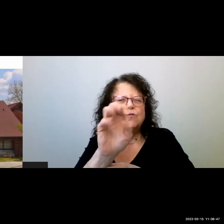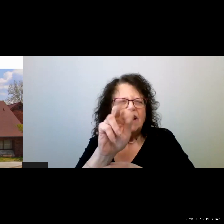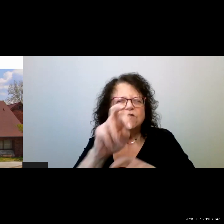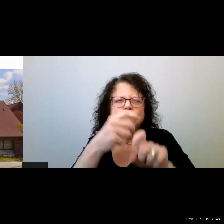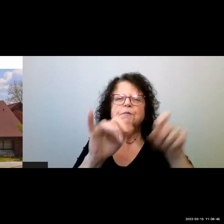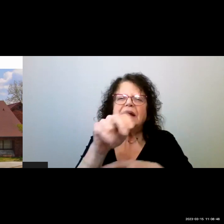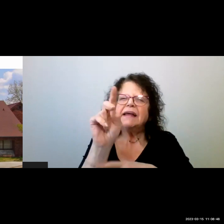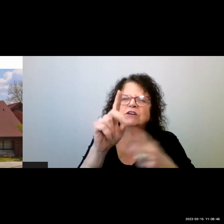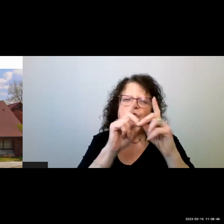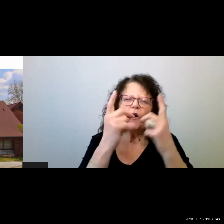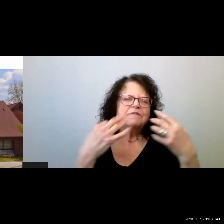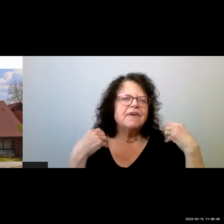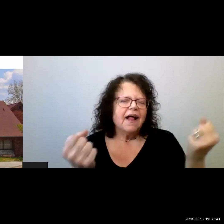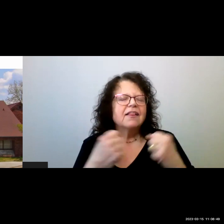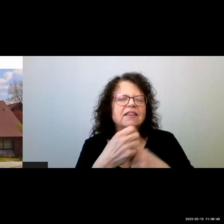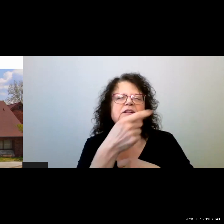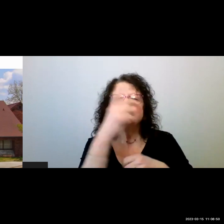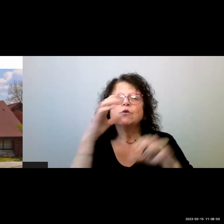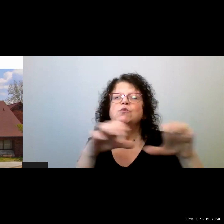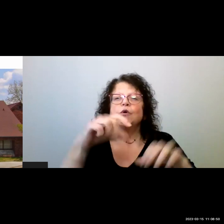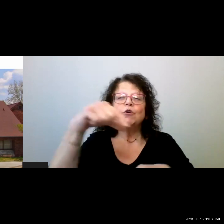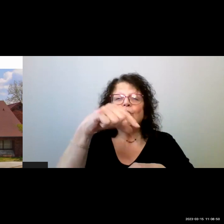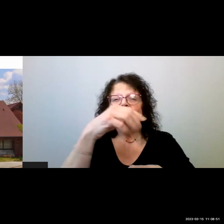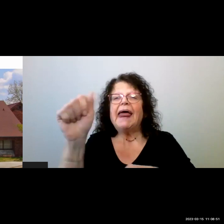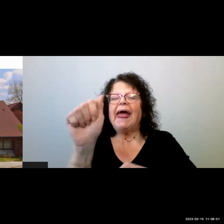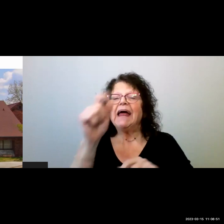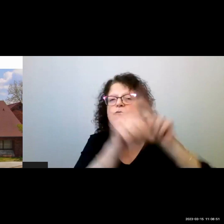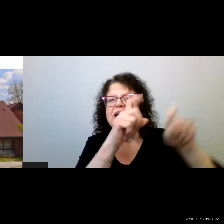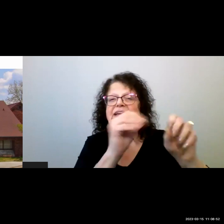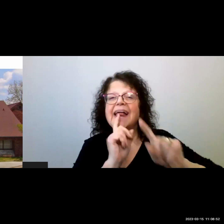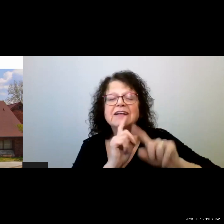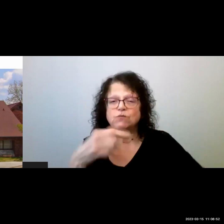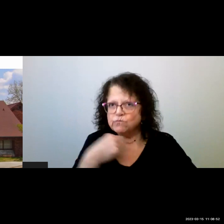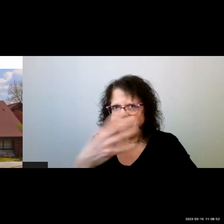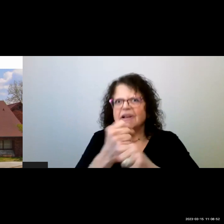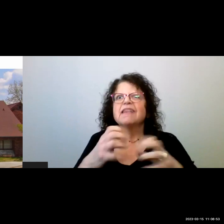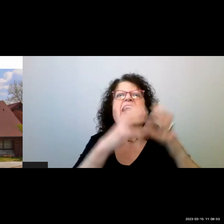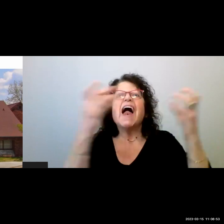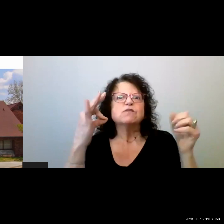She will be doing a Q&A. We received a lot of questions, and we'll try to get to as many